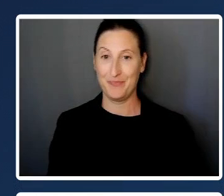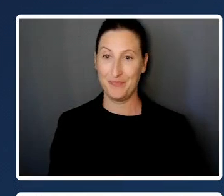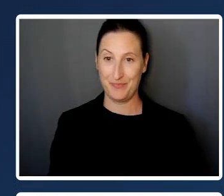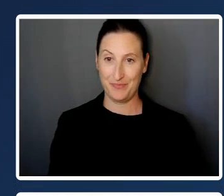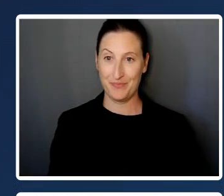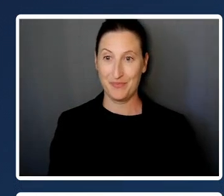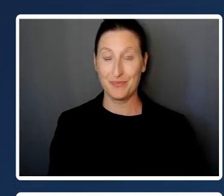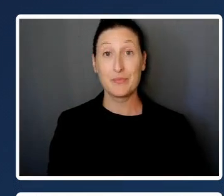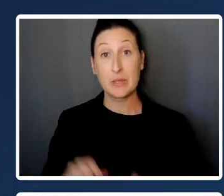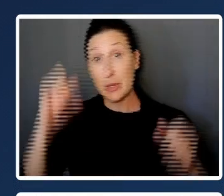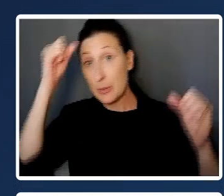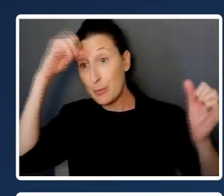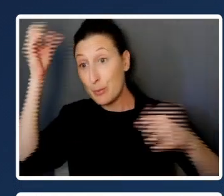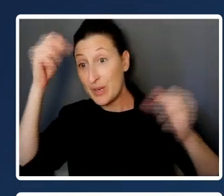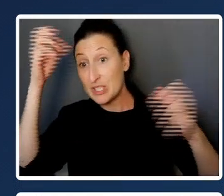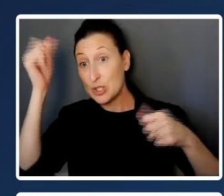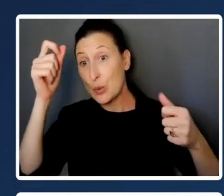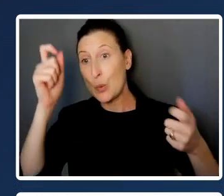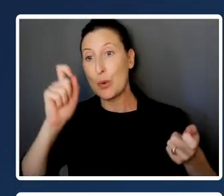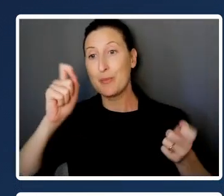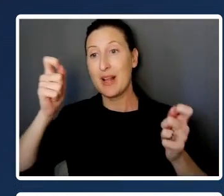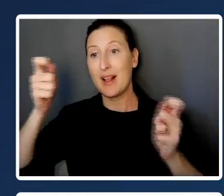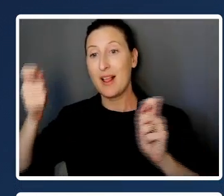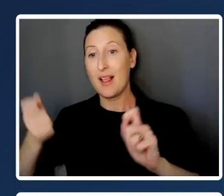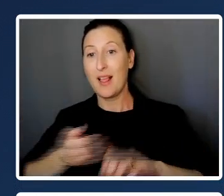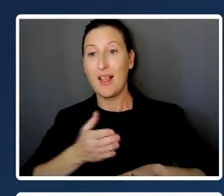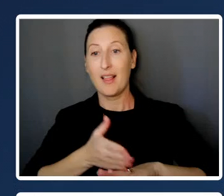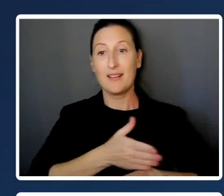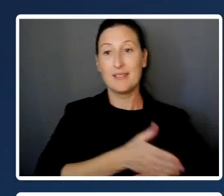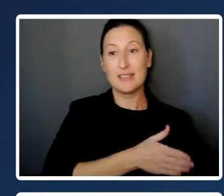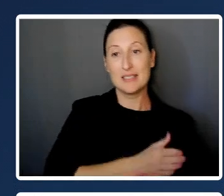nice thing about using the Padlet is we worked on it together when they were at the museum,